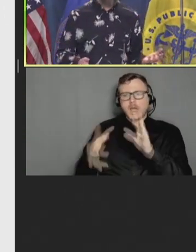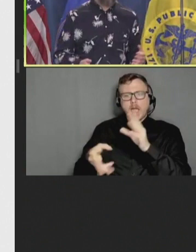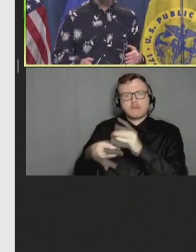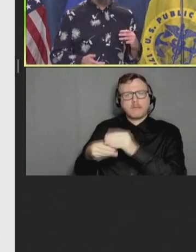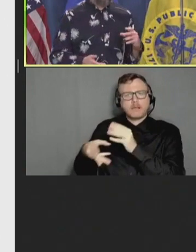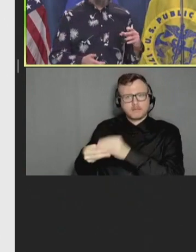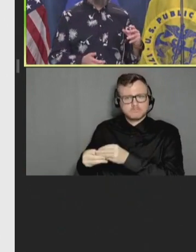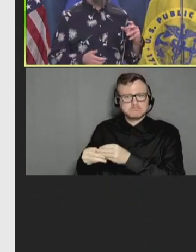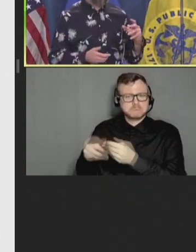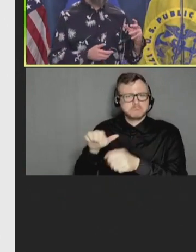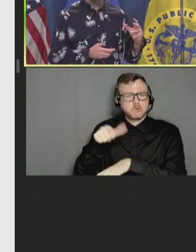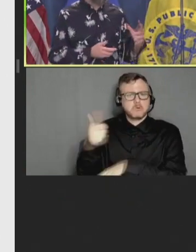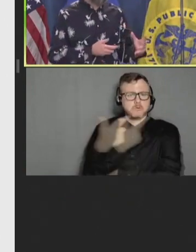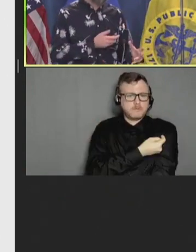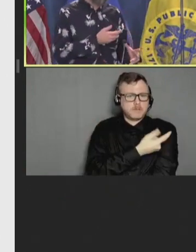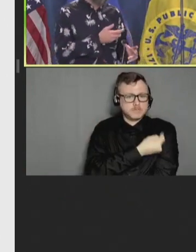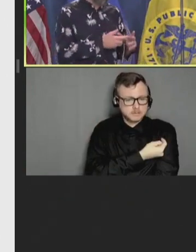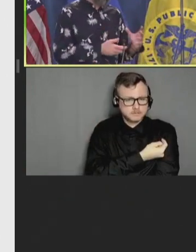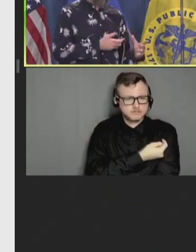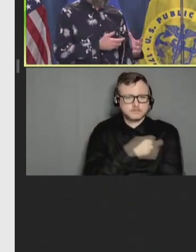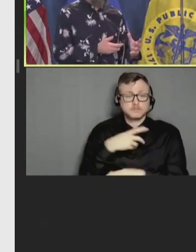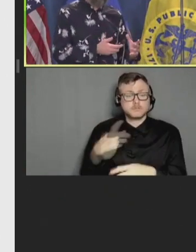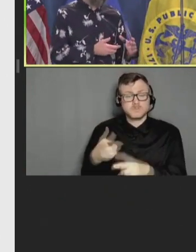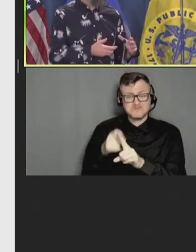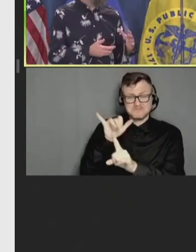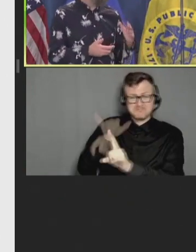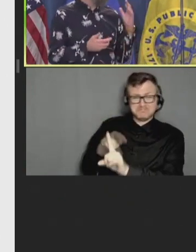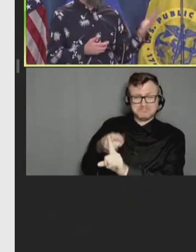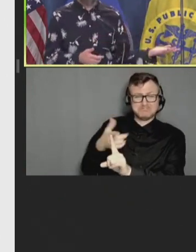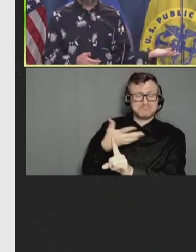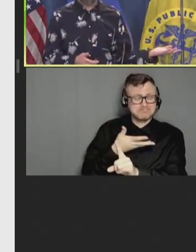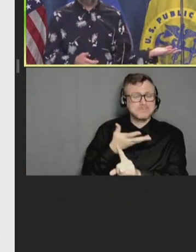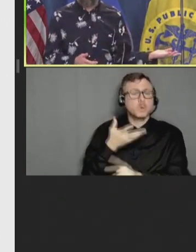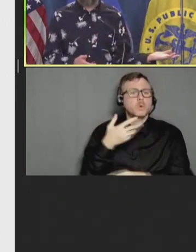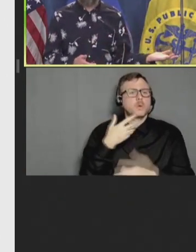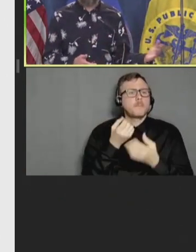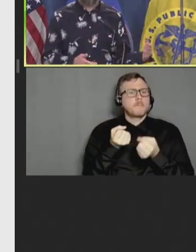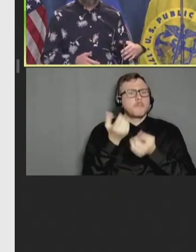And then kind of what's come out of that is, a lot of that we have talked about here